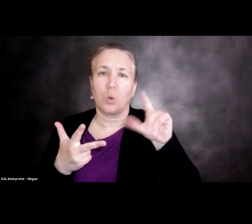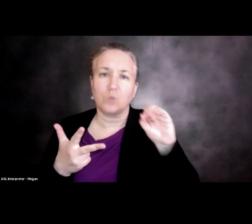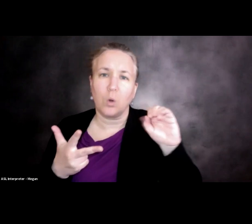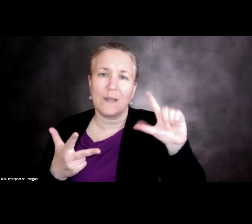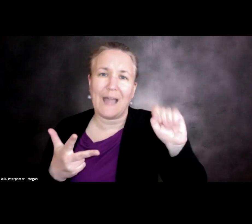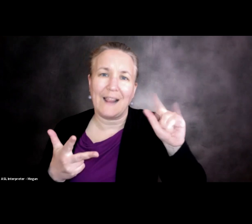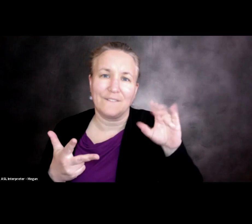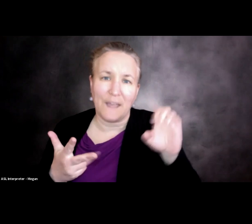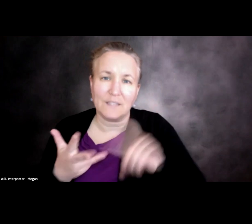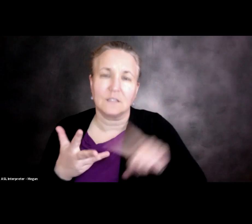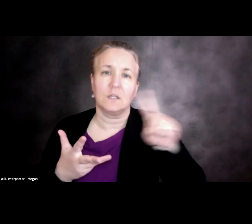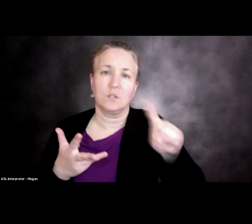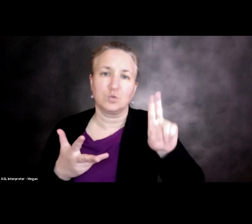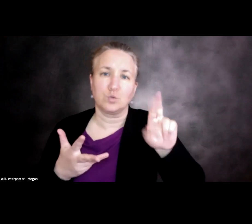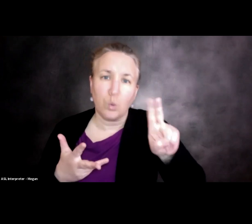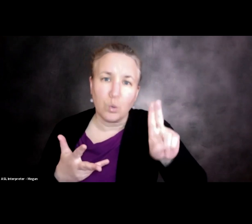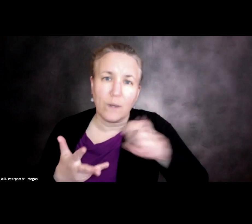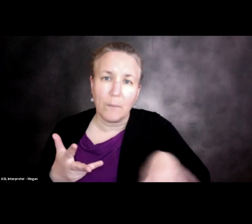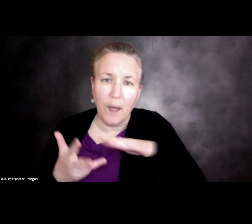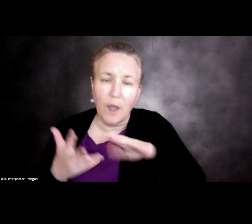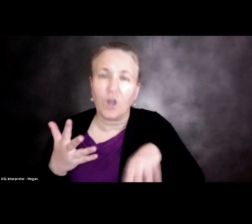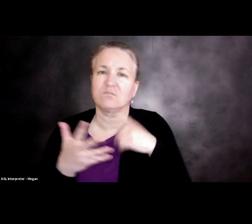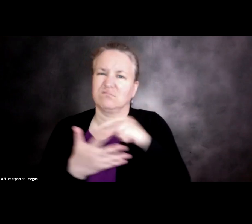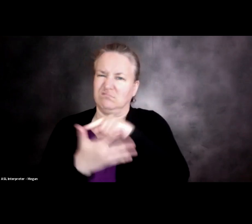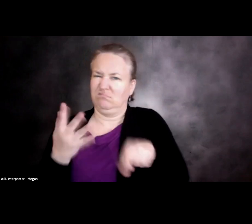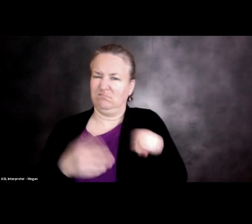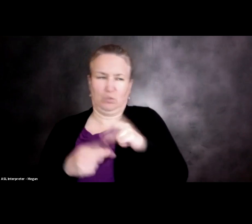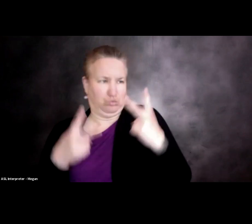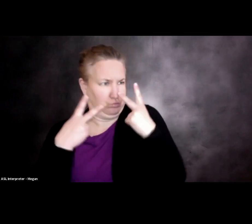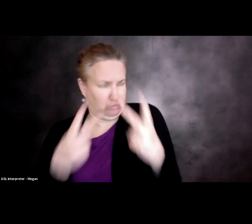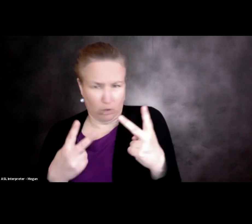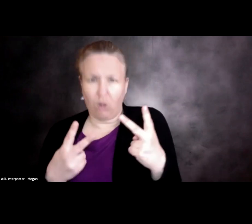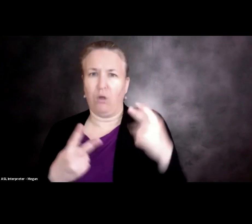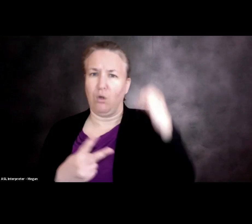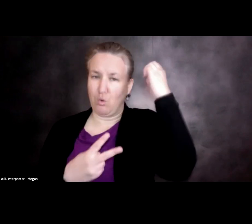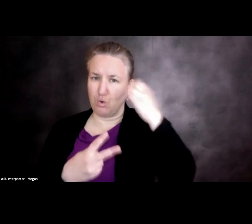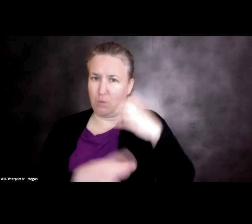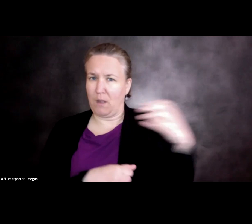Zulu empire, also witnessed the encroachment of European power